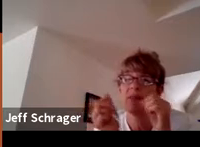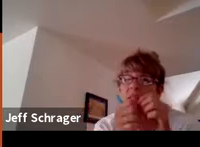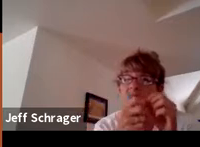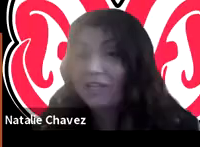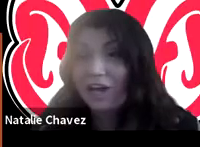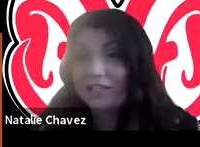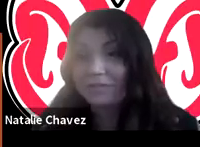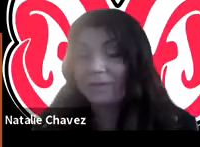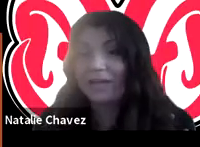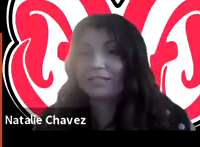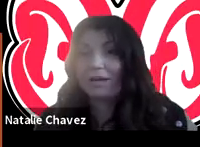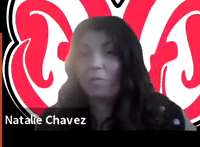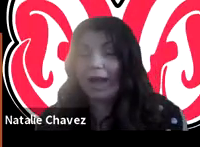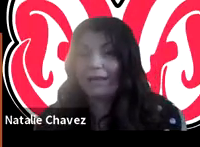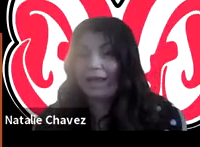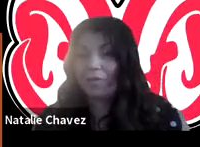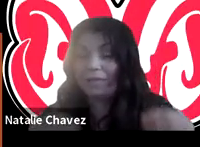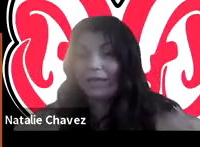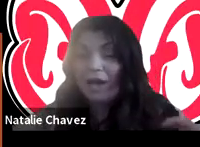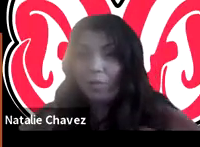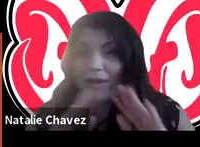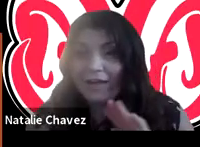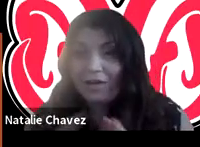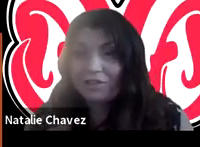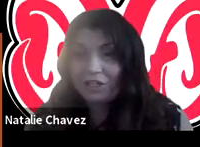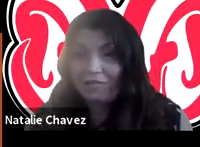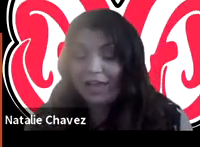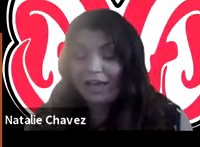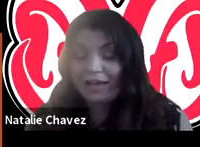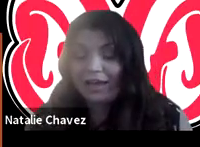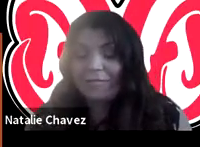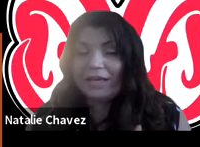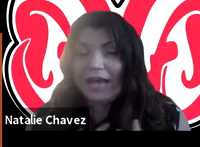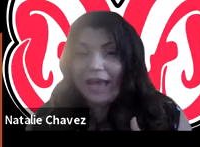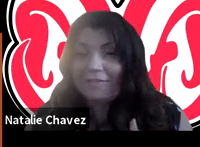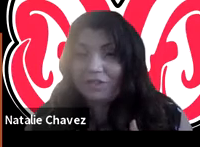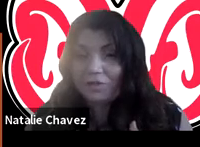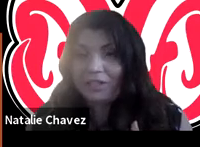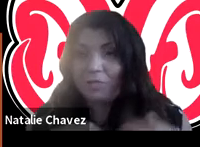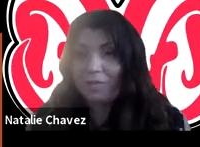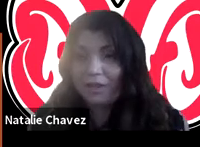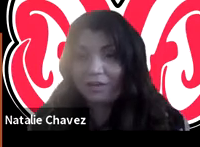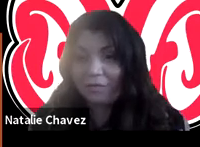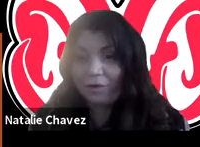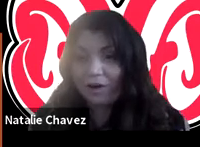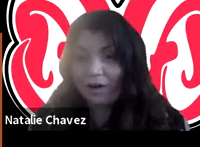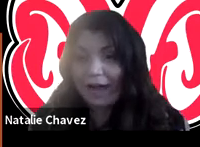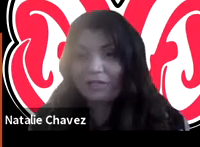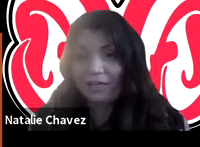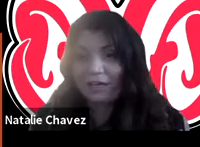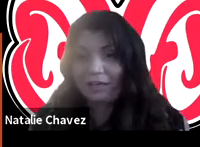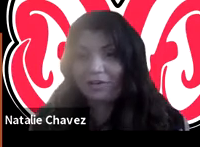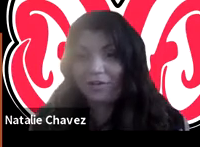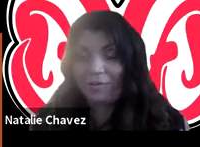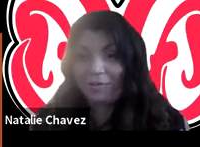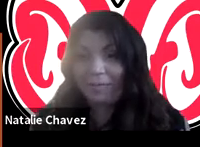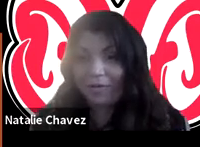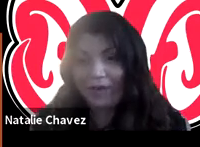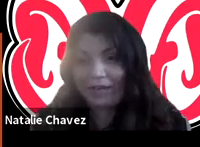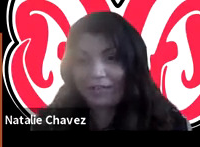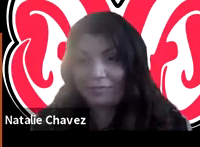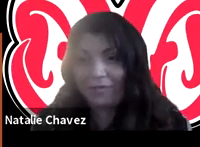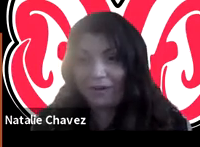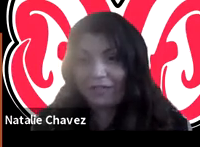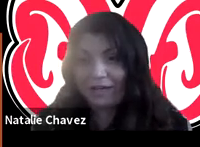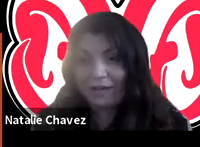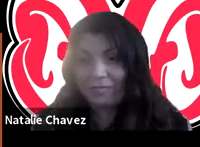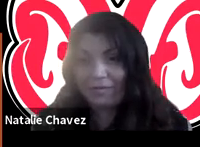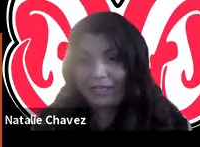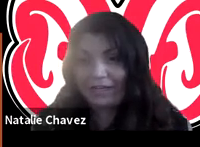Natalie Chavez: Yet, please contact me because I can help link we can have a conversation offline because I have students that will be looking for housing. So that would be perfect, that's a perfect idea.